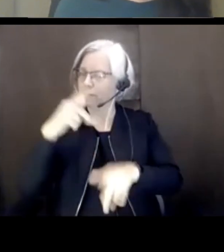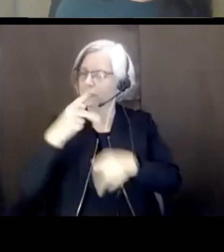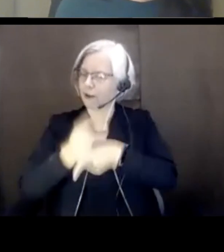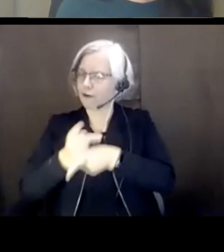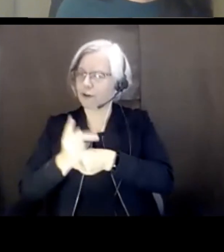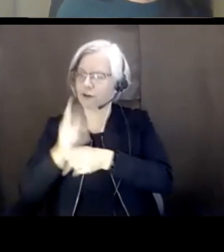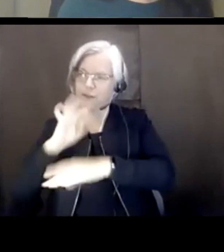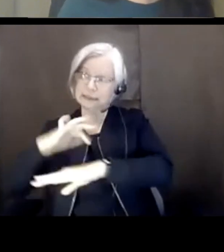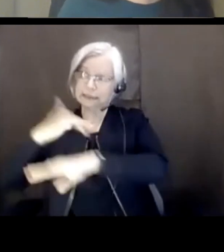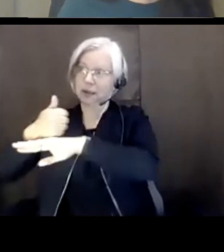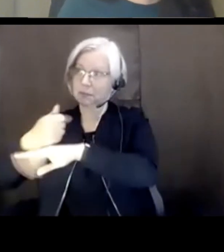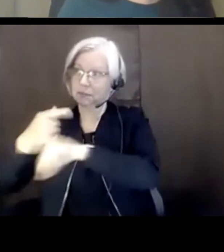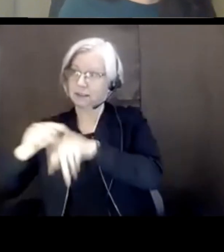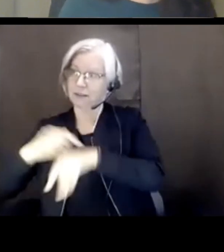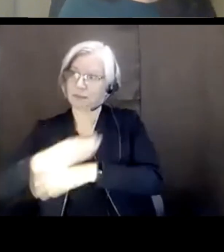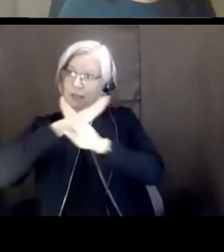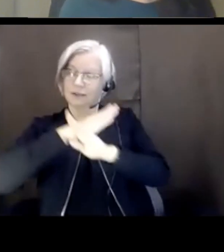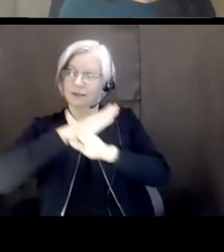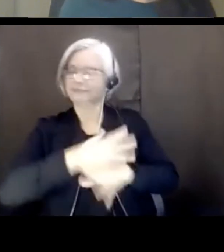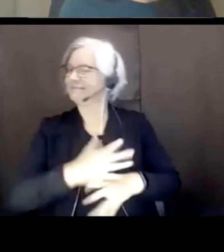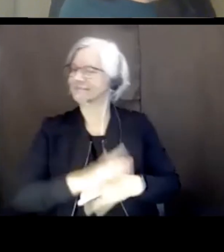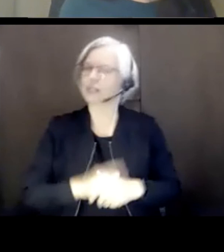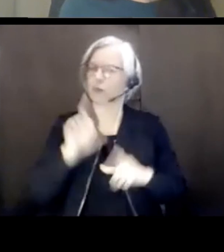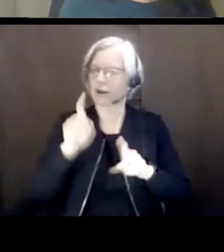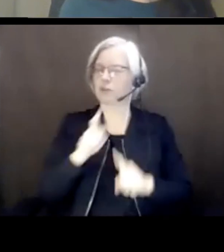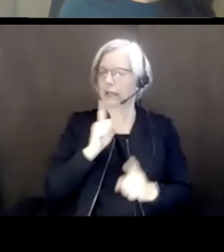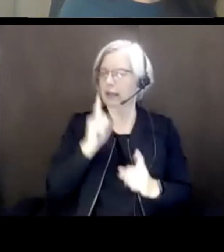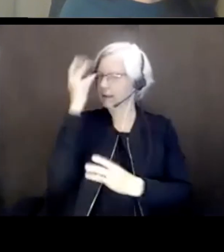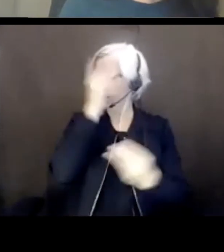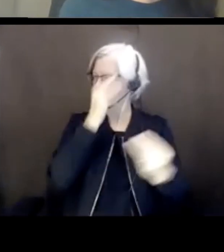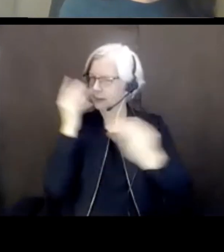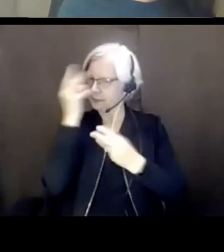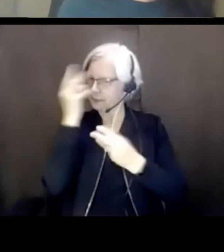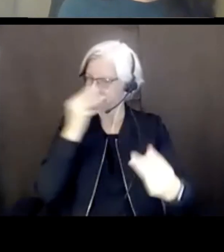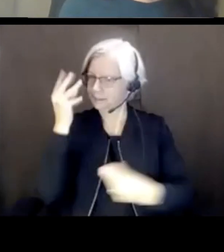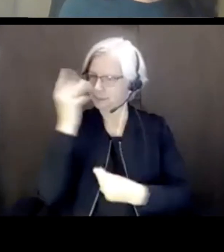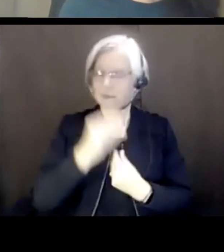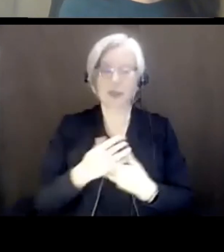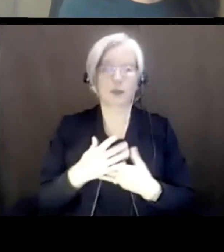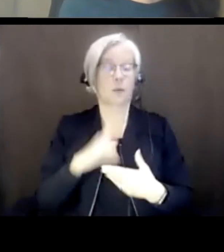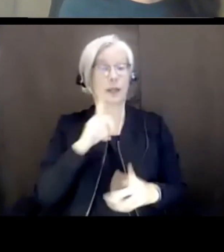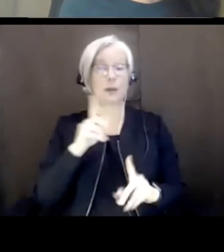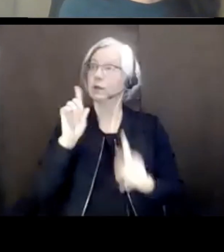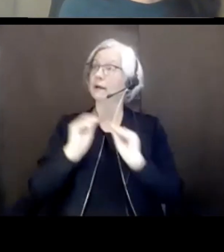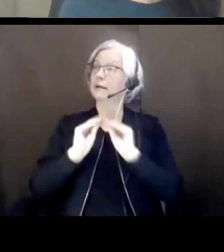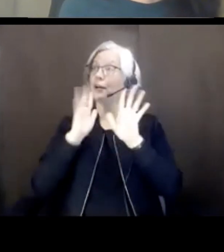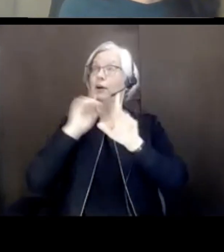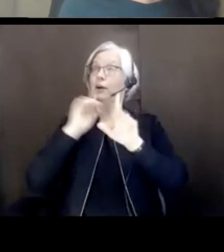THINKING REALLY HARD ABOUT NOW. WE DON'T KNOW THE ANSWERS AND HOW THINGS LIKE THAT WOULD